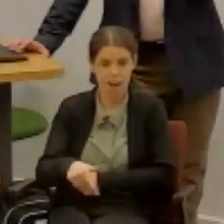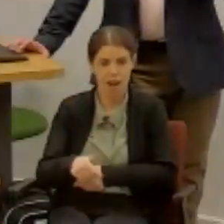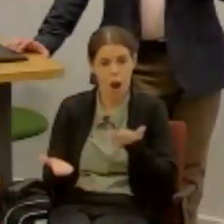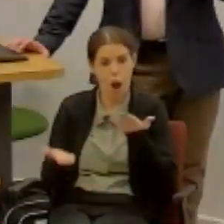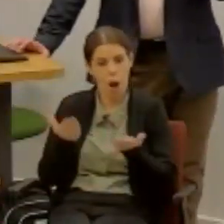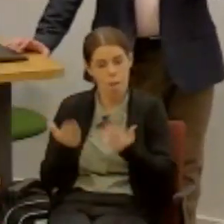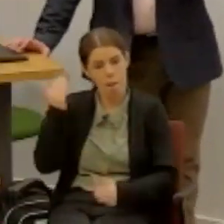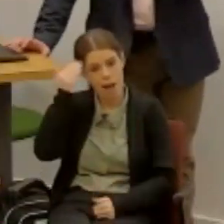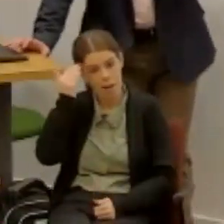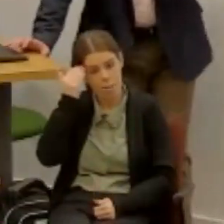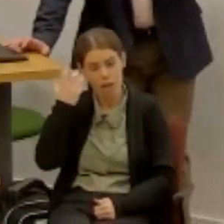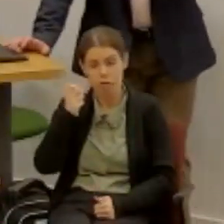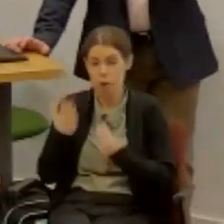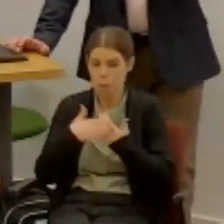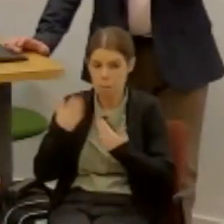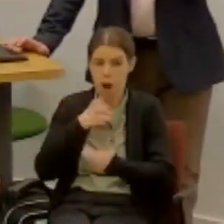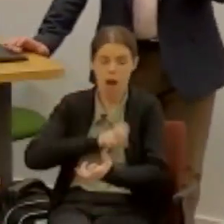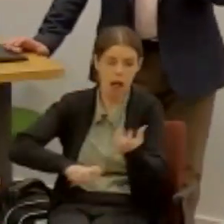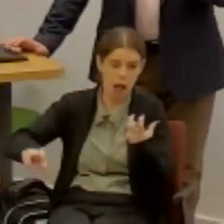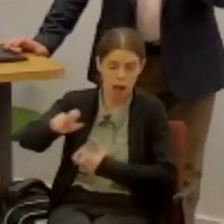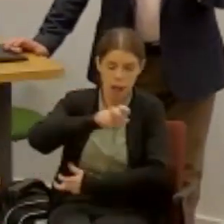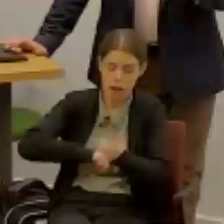is fabulously complicated and very, very, very delicate.